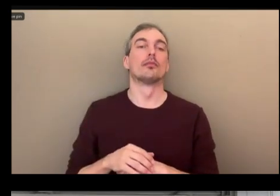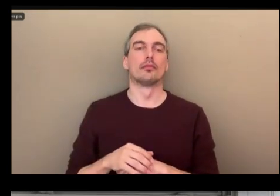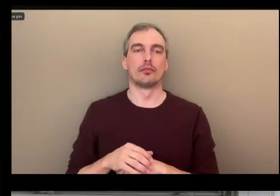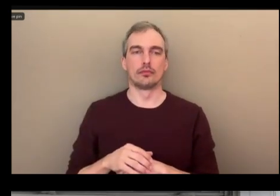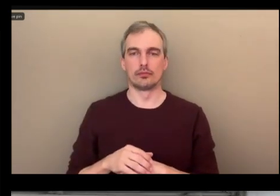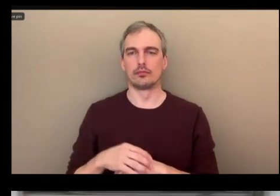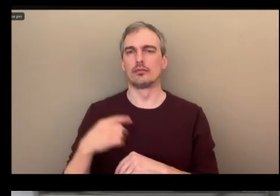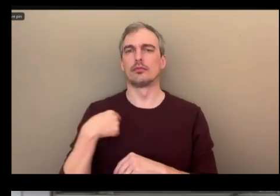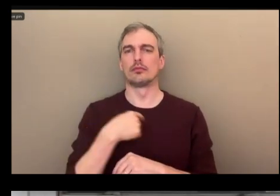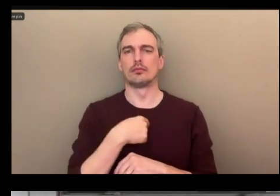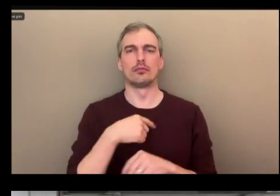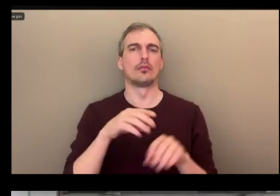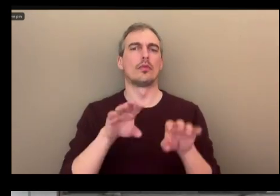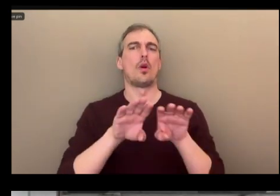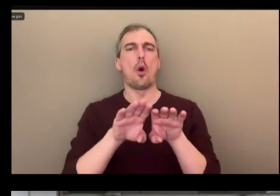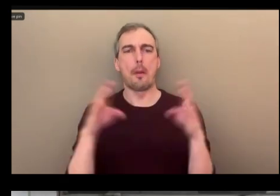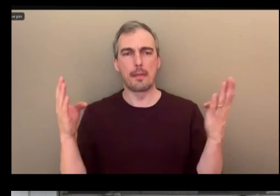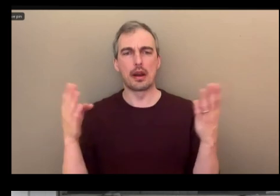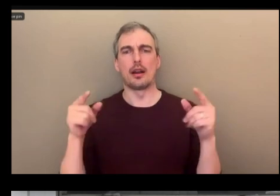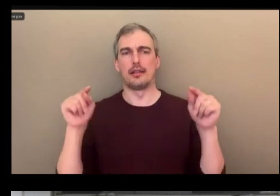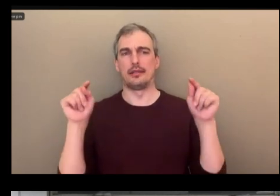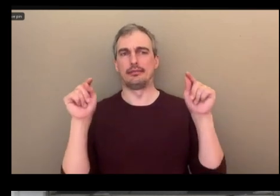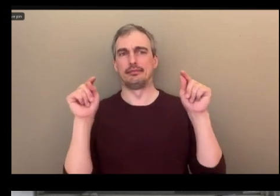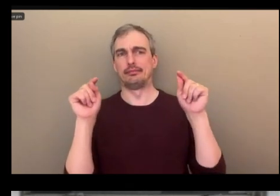We were planning the lab, going through large dry runs.